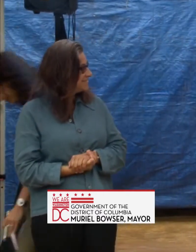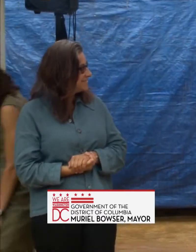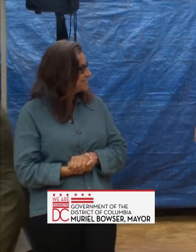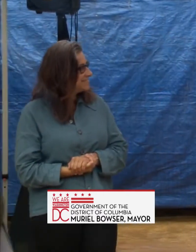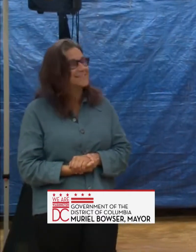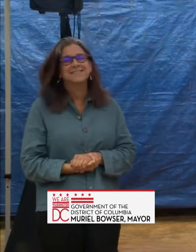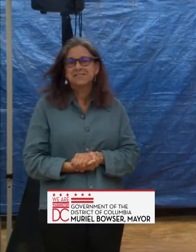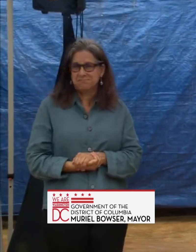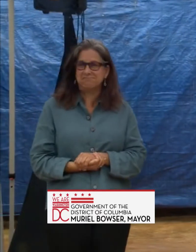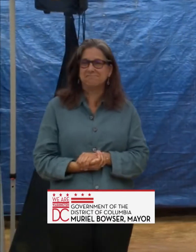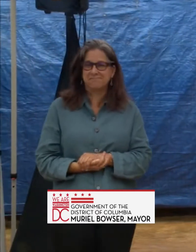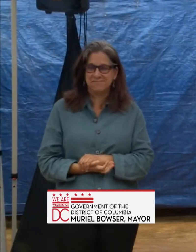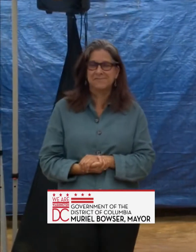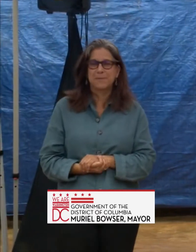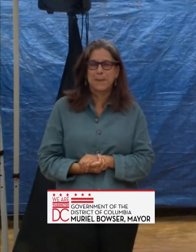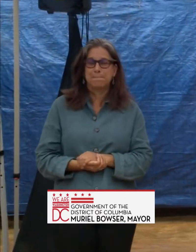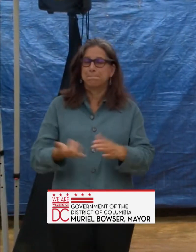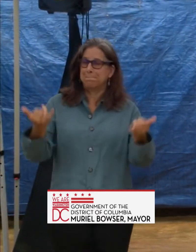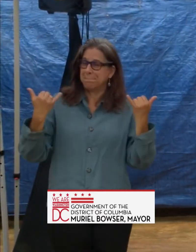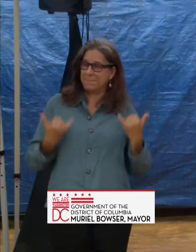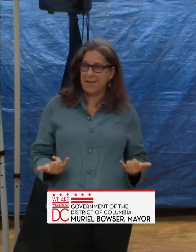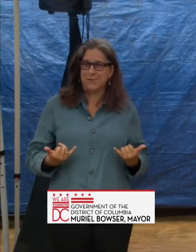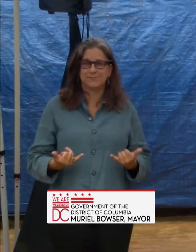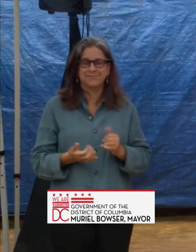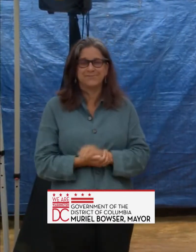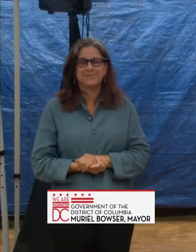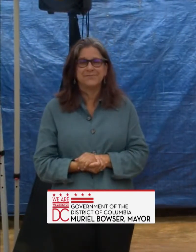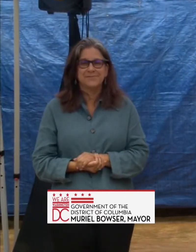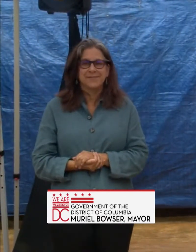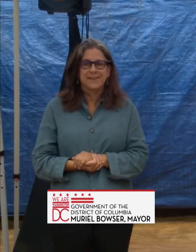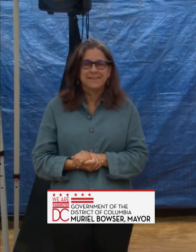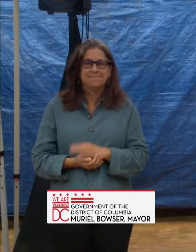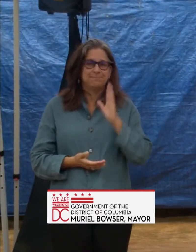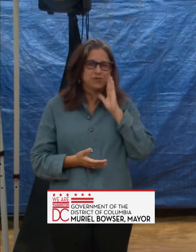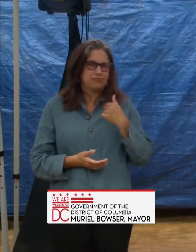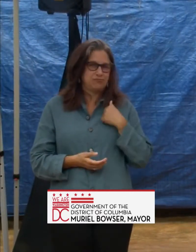AND LET US HEAR FROM OUR CHIEF OF D.C. CONSTRUCTION.